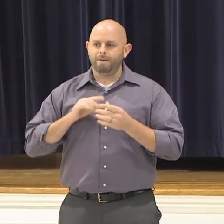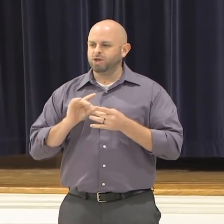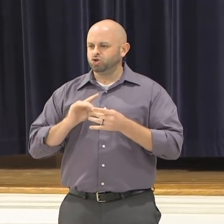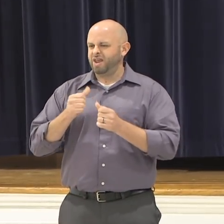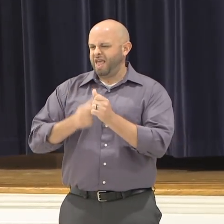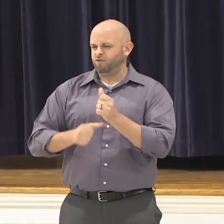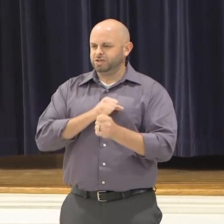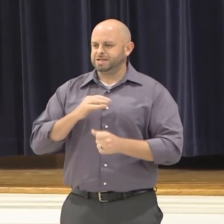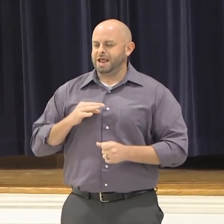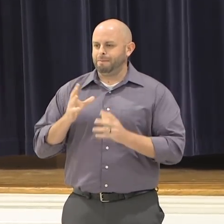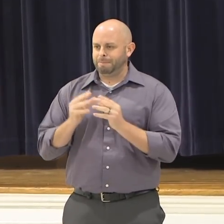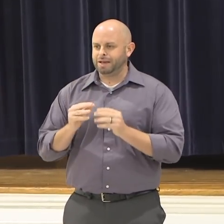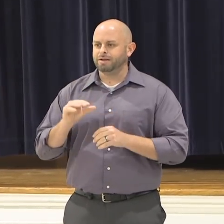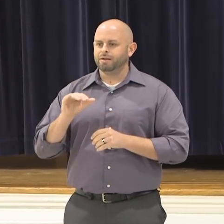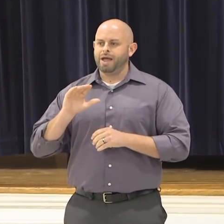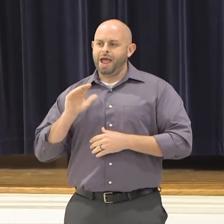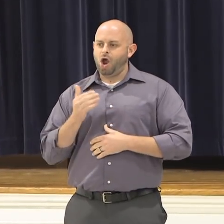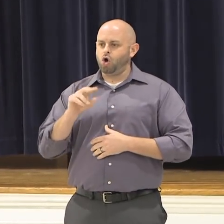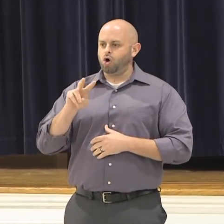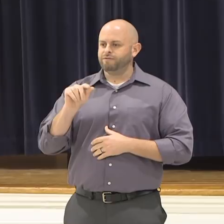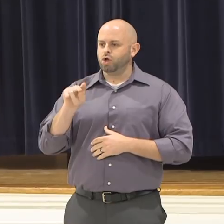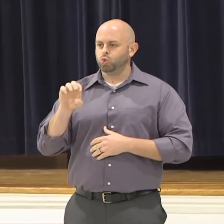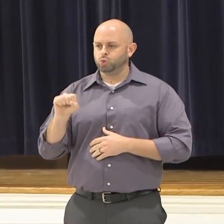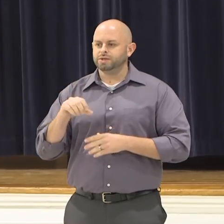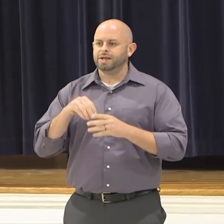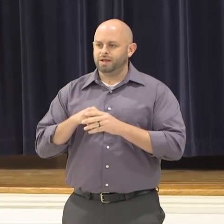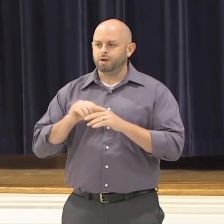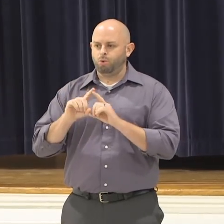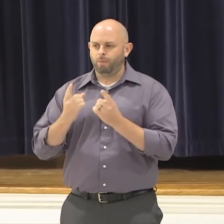meeting and it's our values in the department and so they were on posters